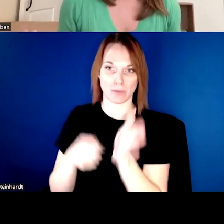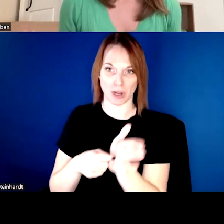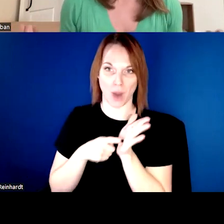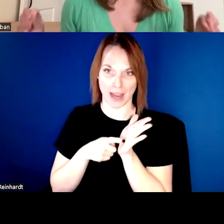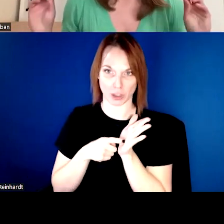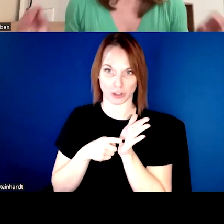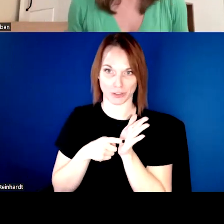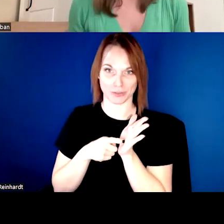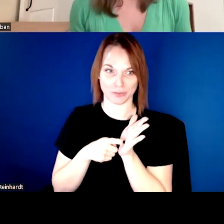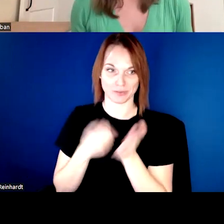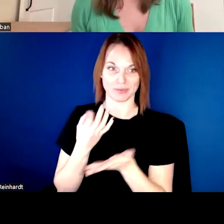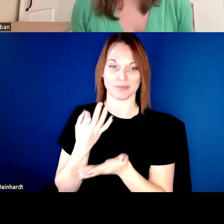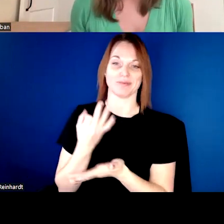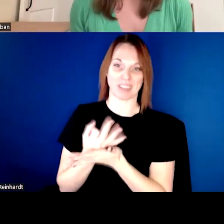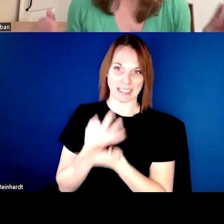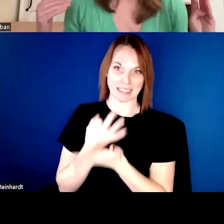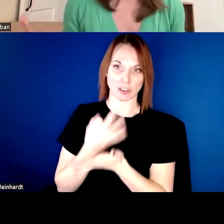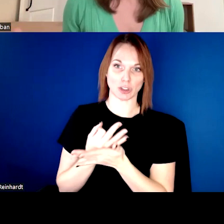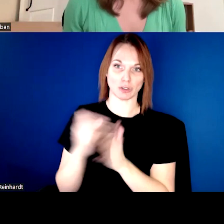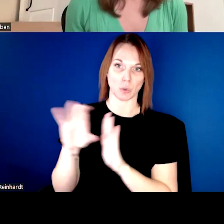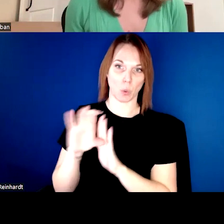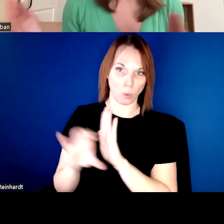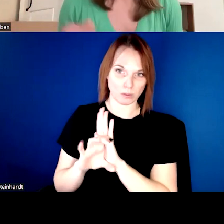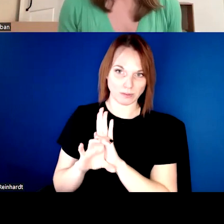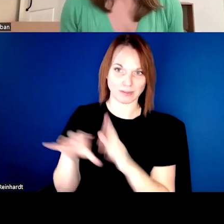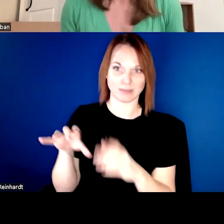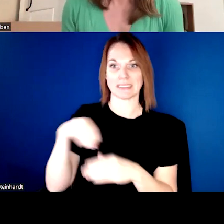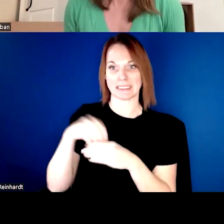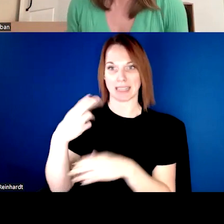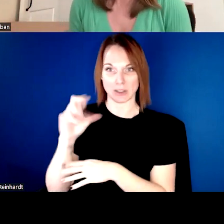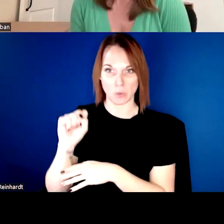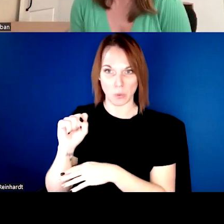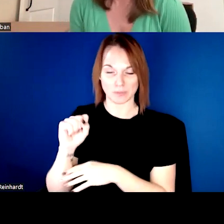required as a standalone course or within some other curriculum. So sometimes that